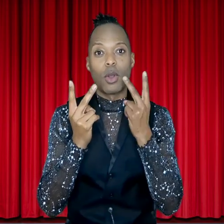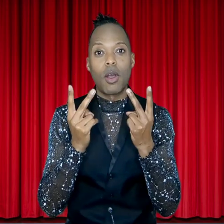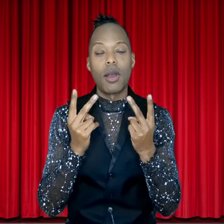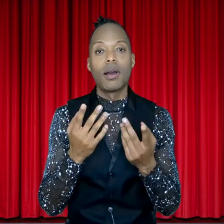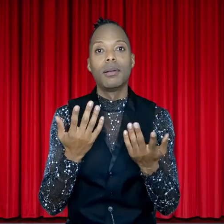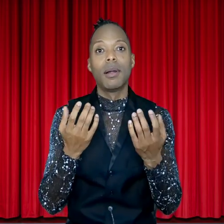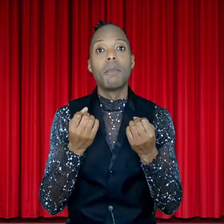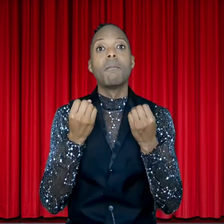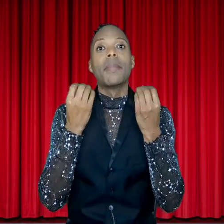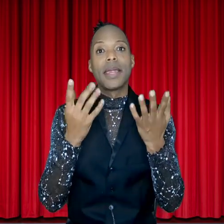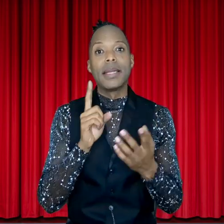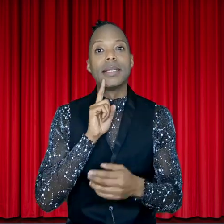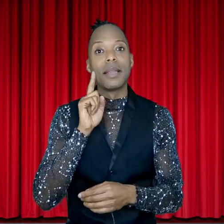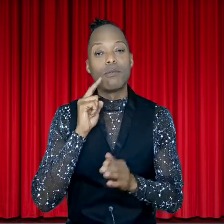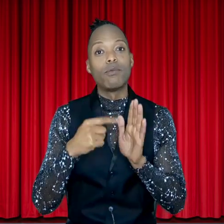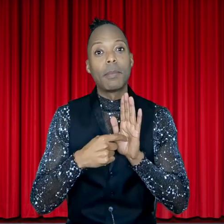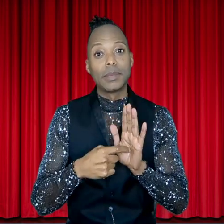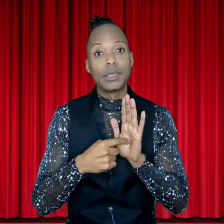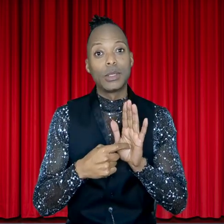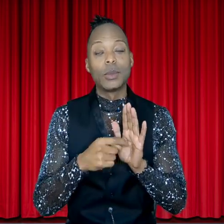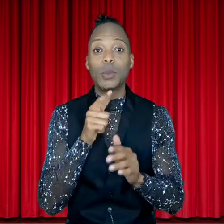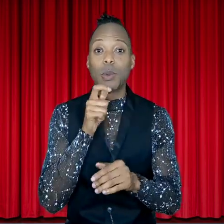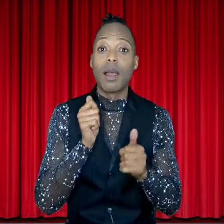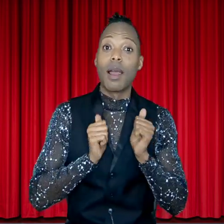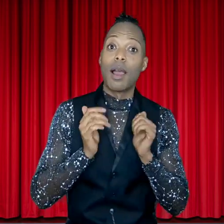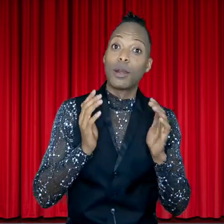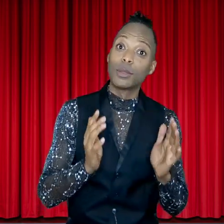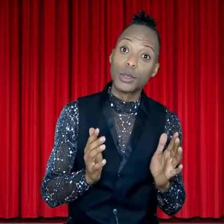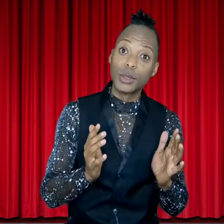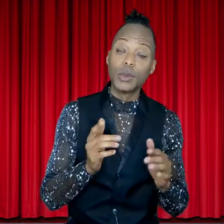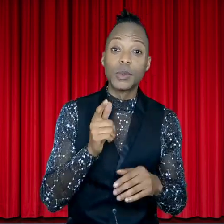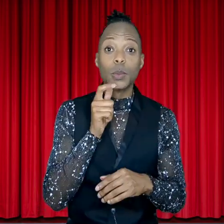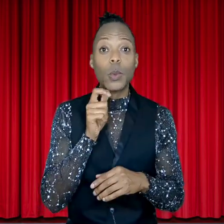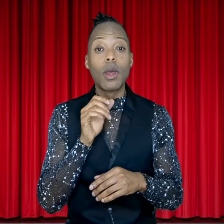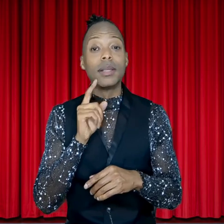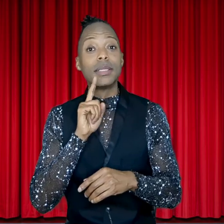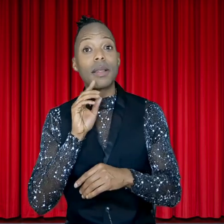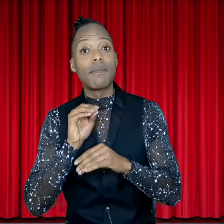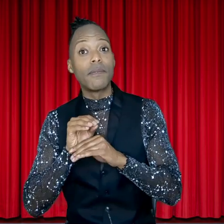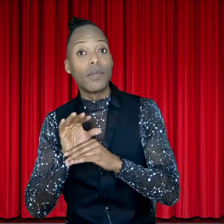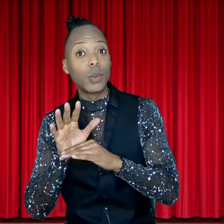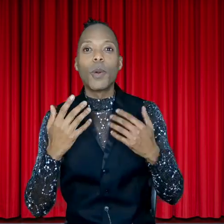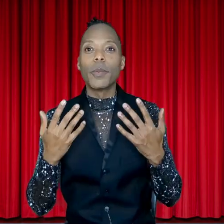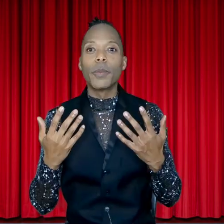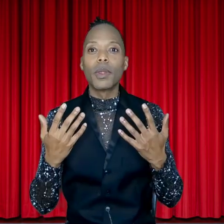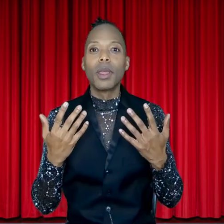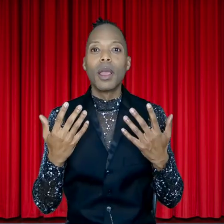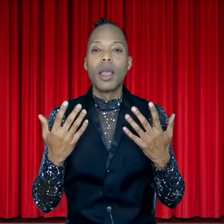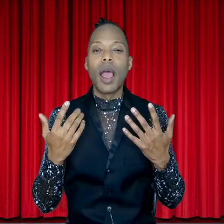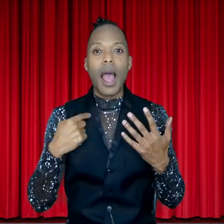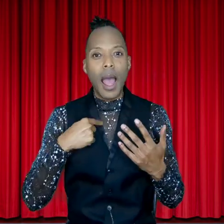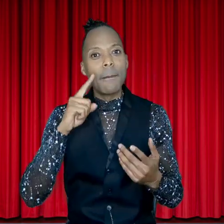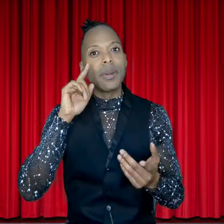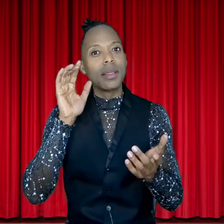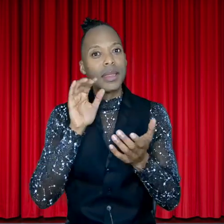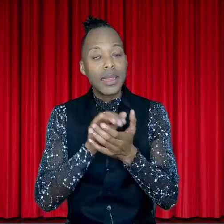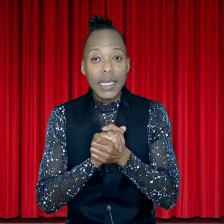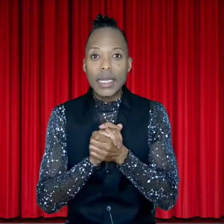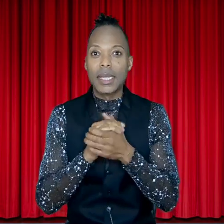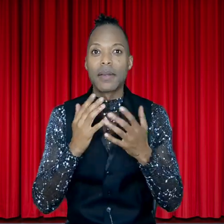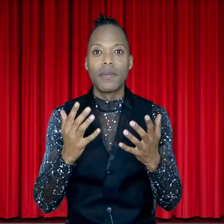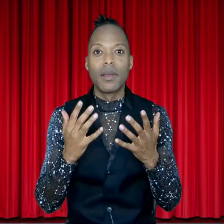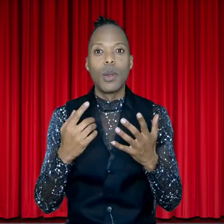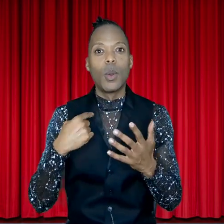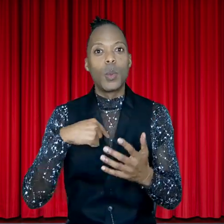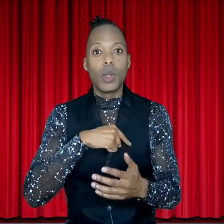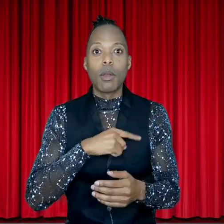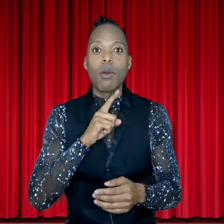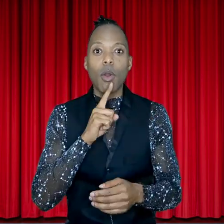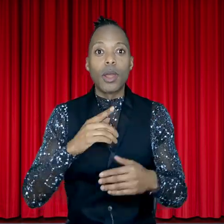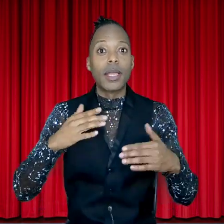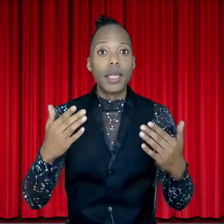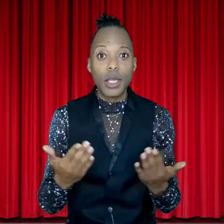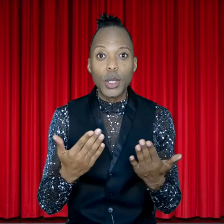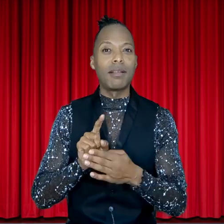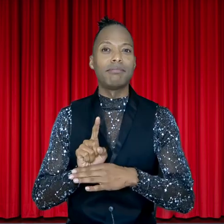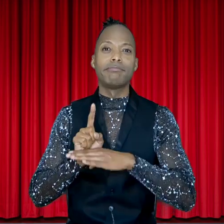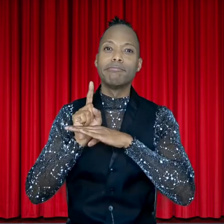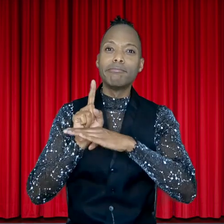Many people really saw deaf actors and deaf influencers and I do believe we are here